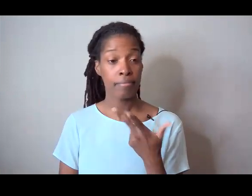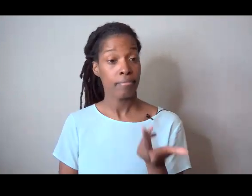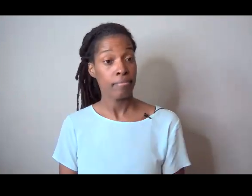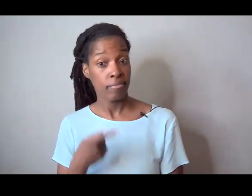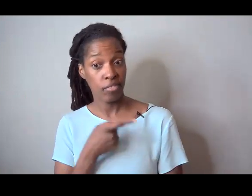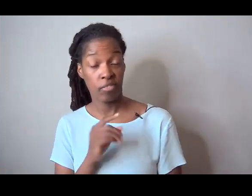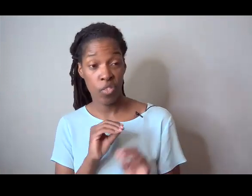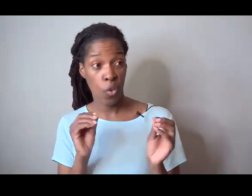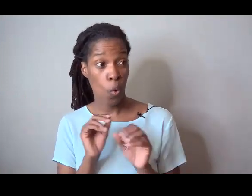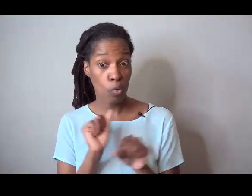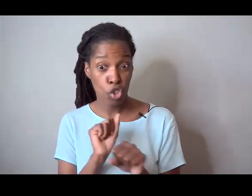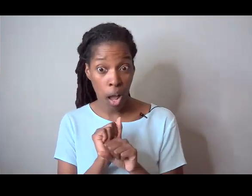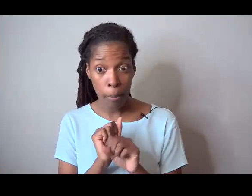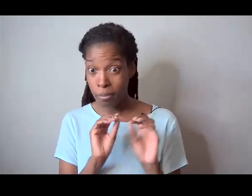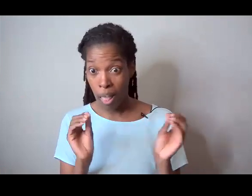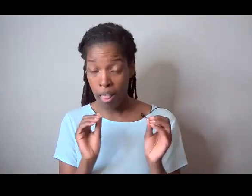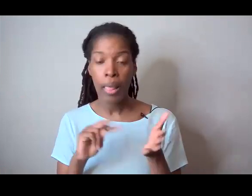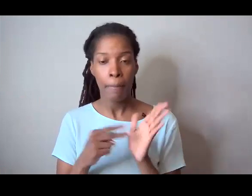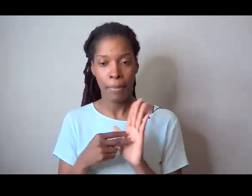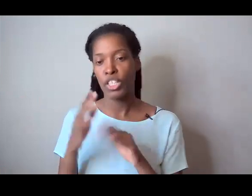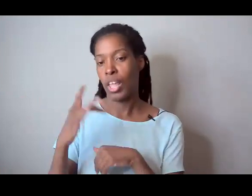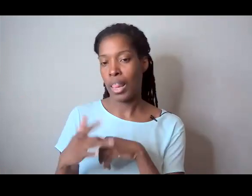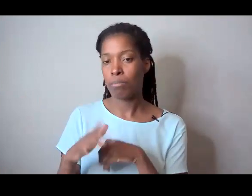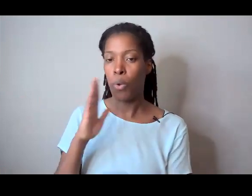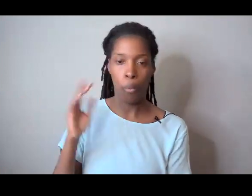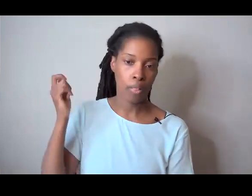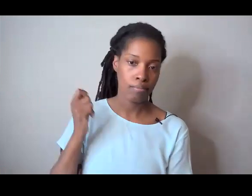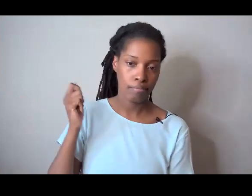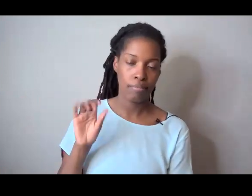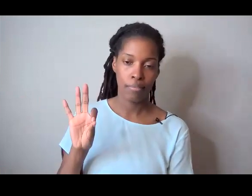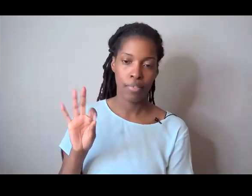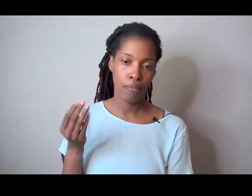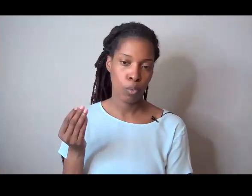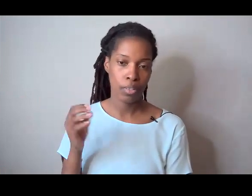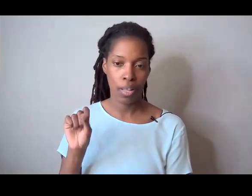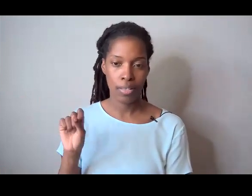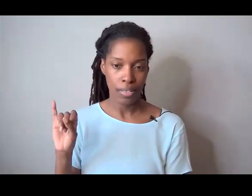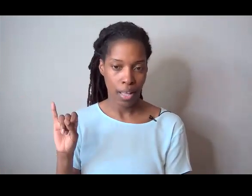that means she is eligible to receive $914 of SSI, the maximum amount.